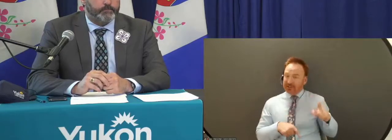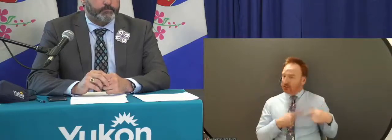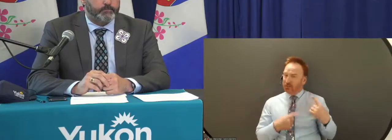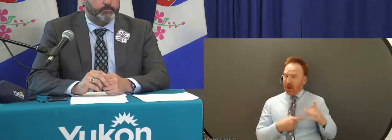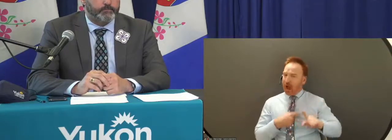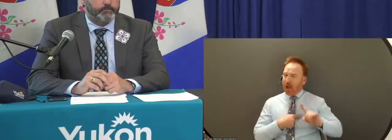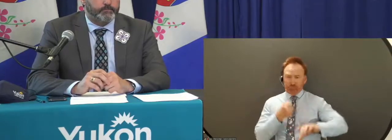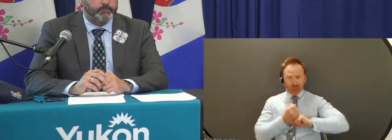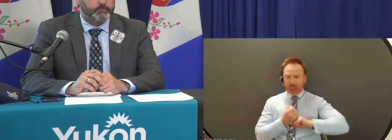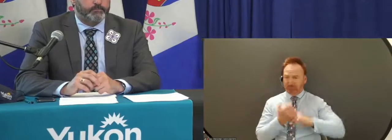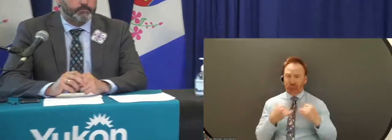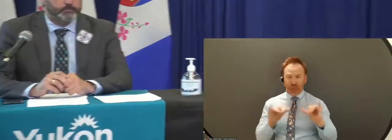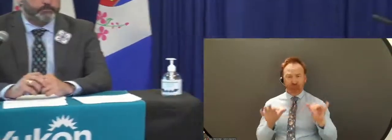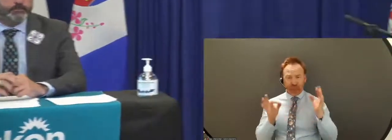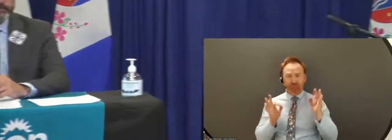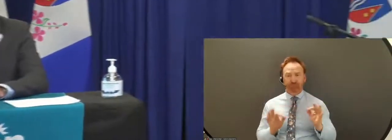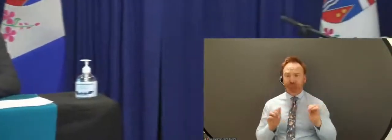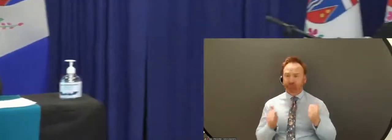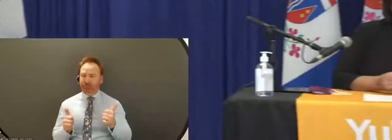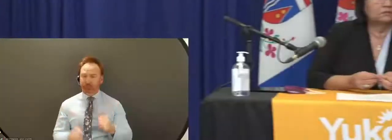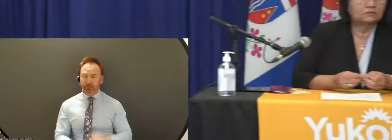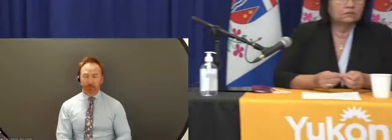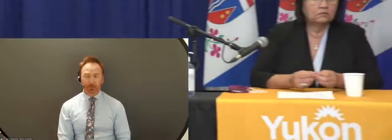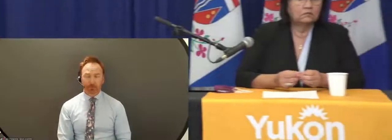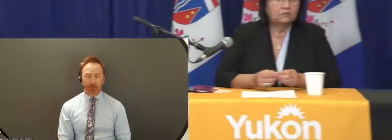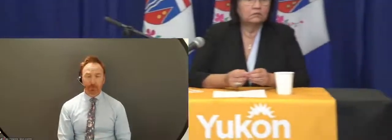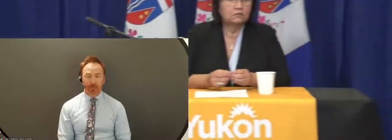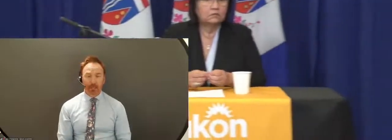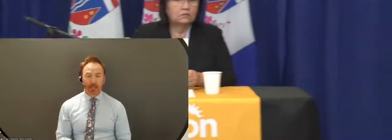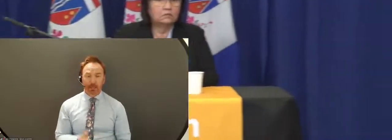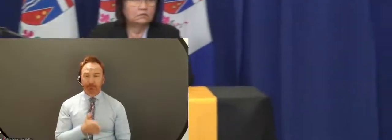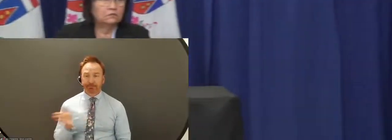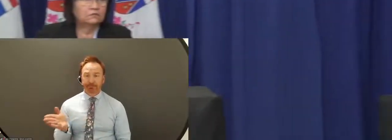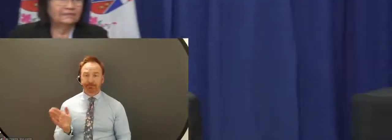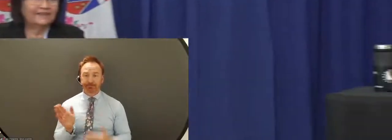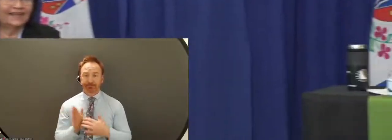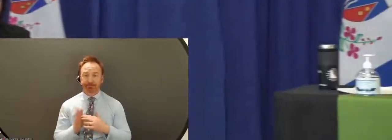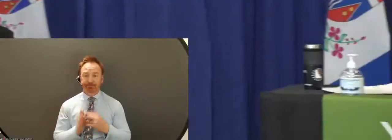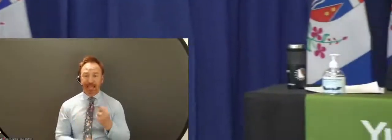the question. Every single recommendation we've been put forward from the